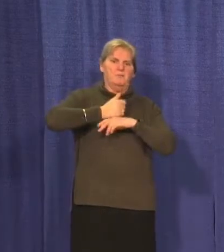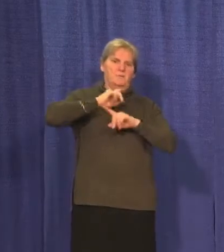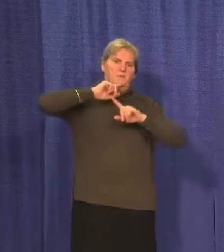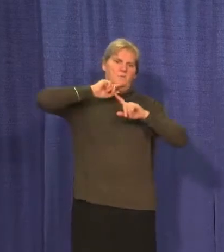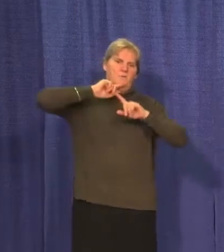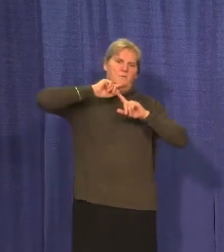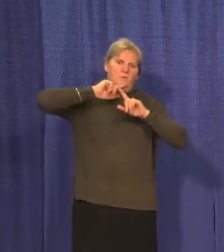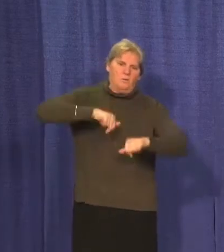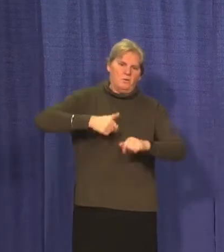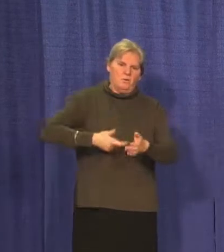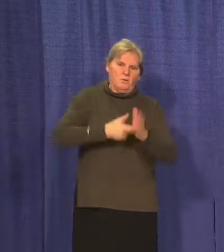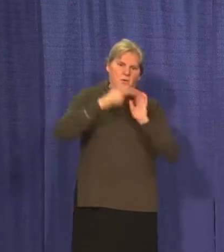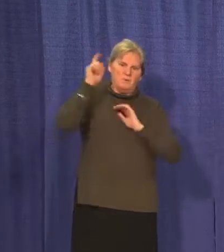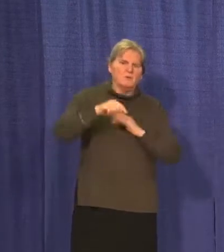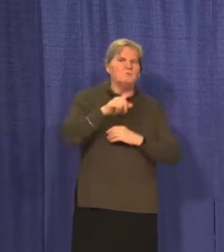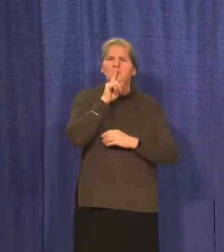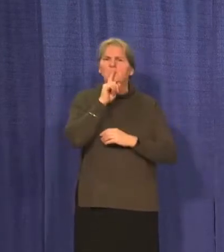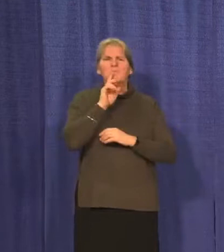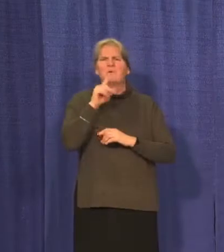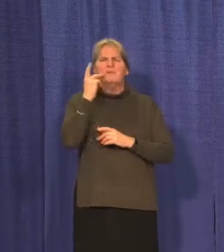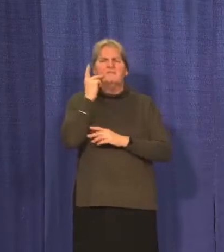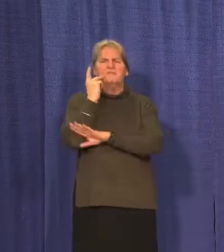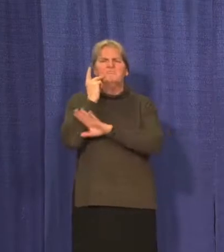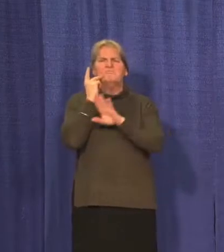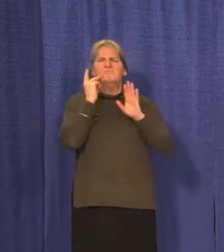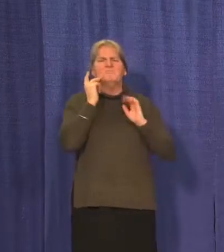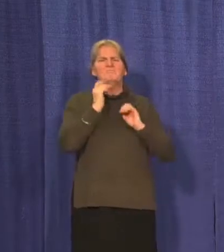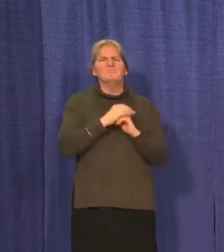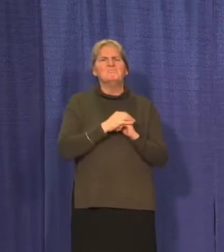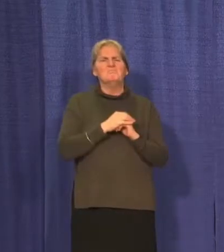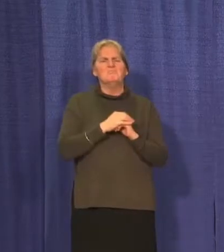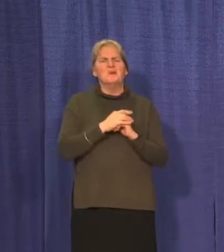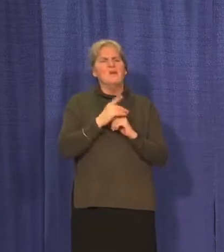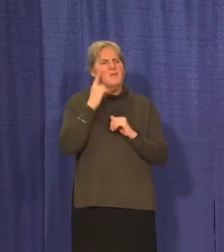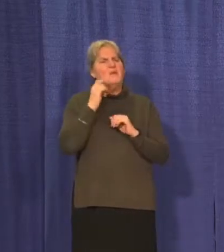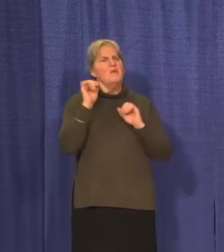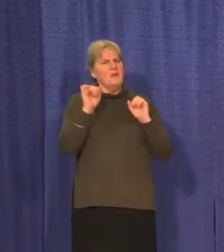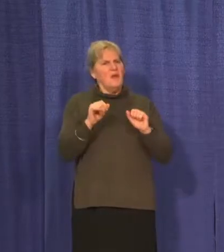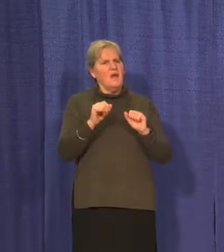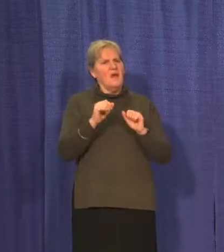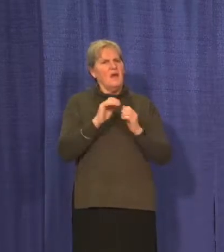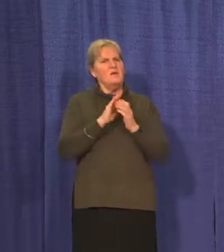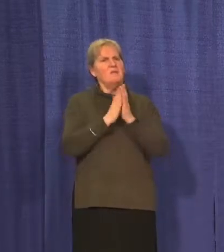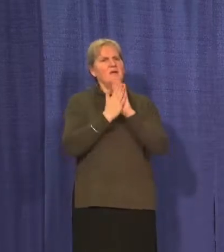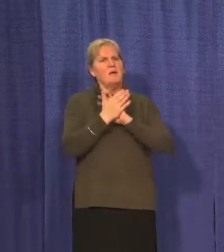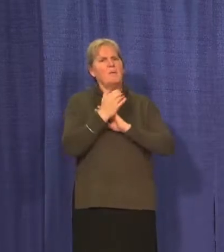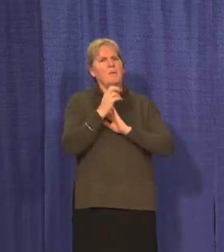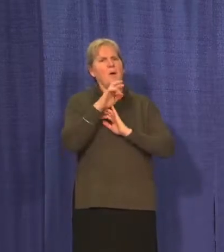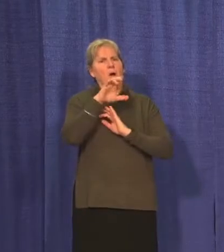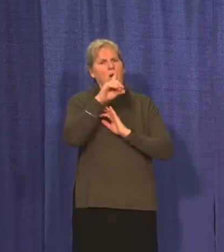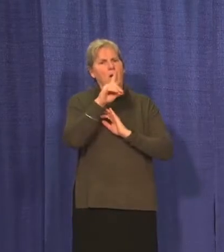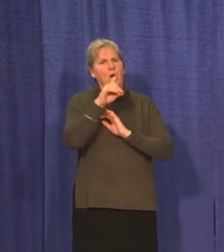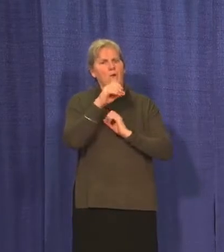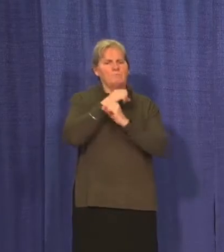I think we can easily get to herd immunity. Even though again, we don't know